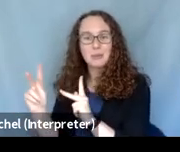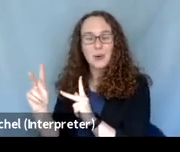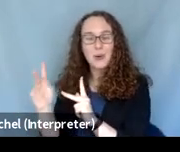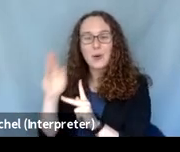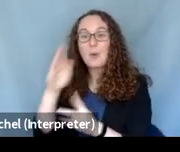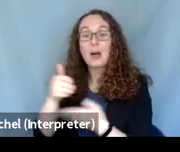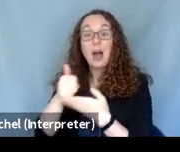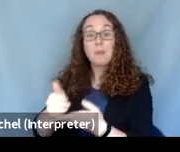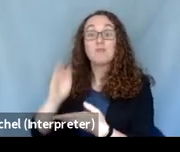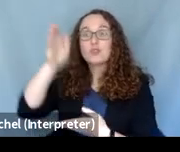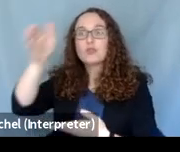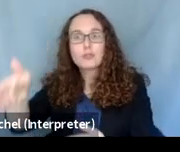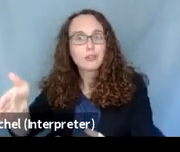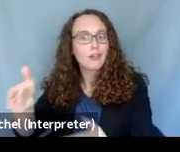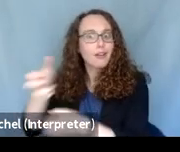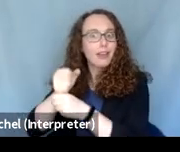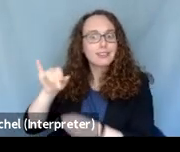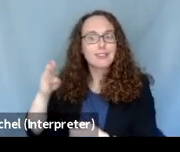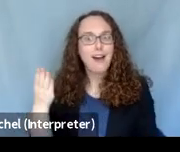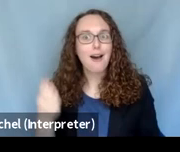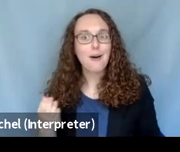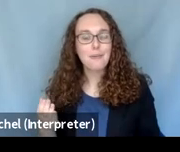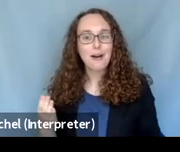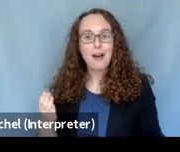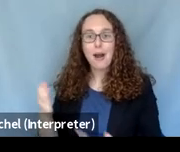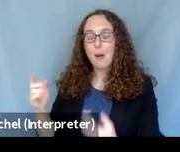future, connect you with people that may open